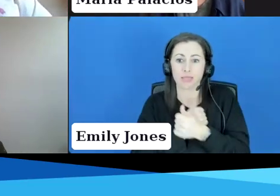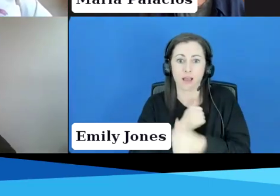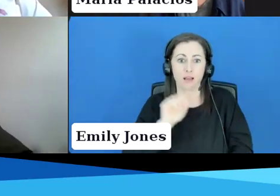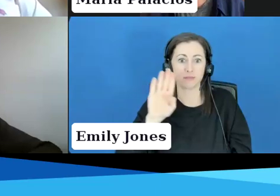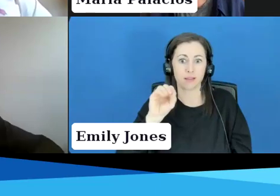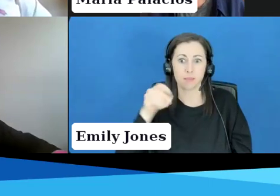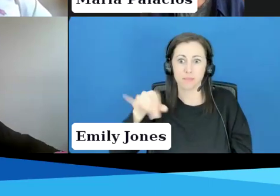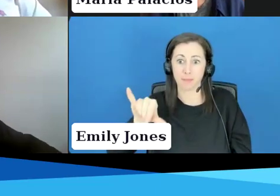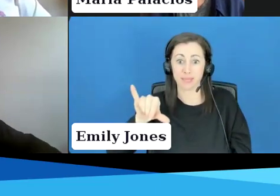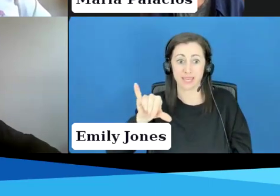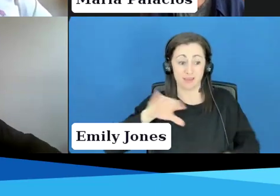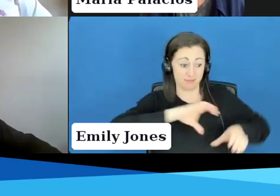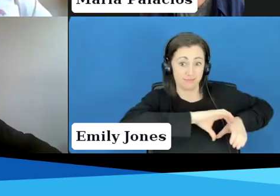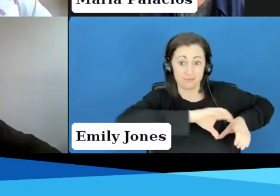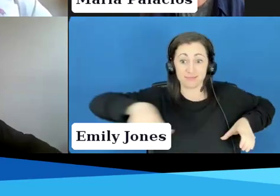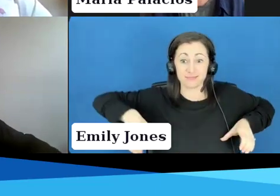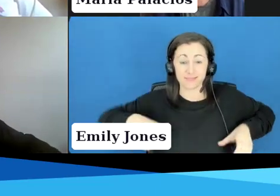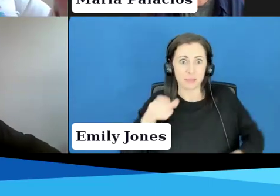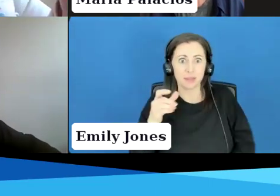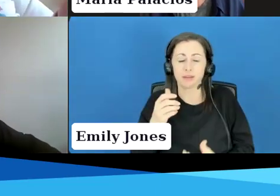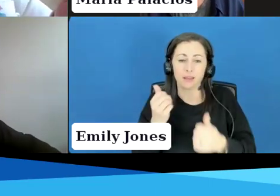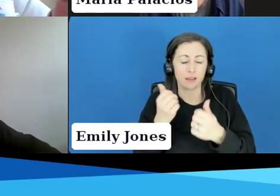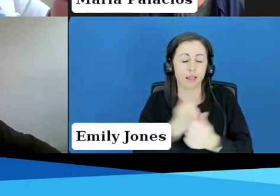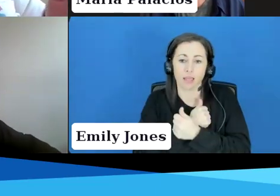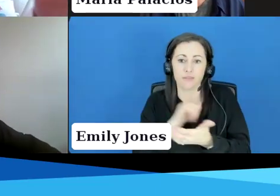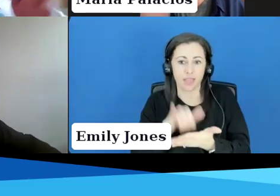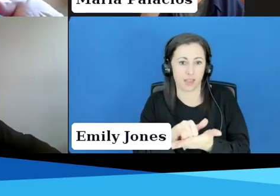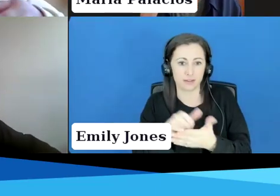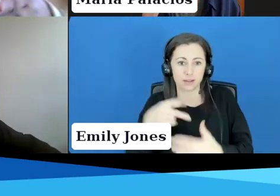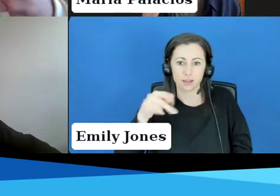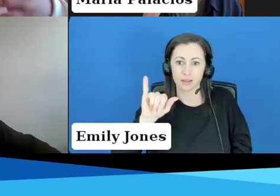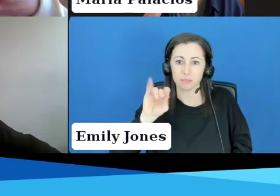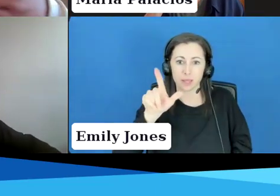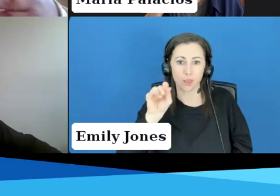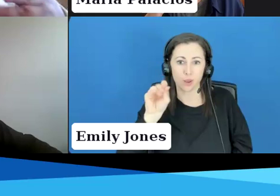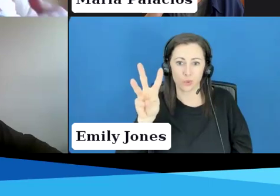Who doesn't love the Boppy? The Boppy was great. But this is, like I said,